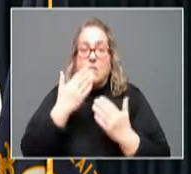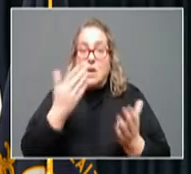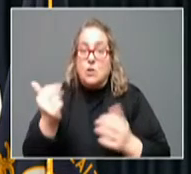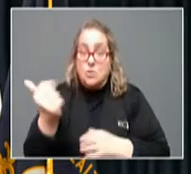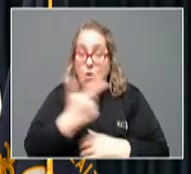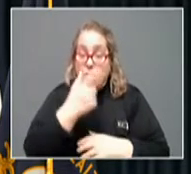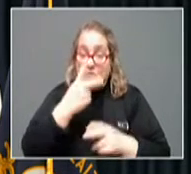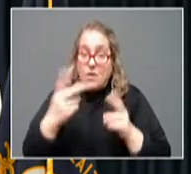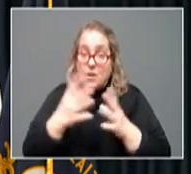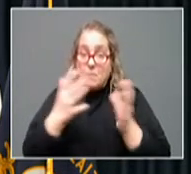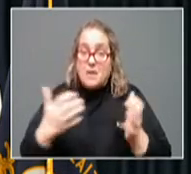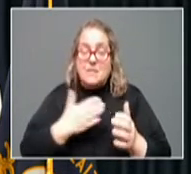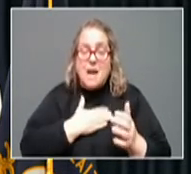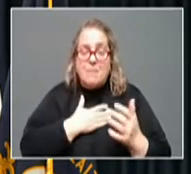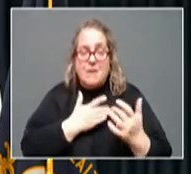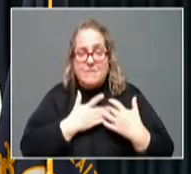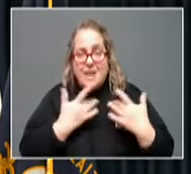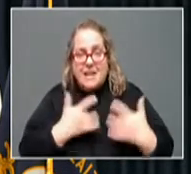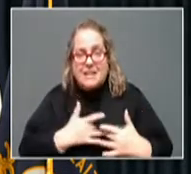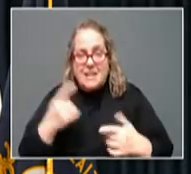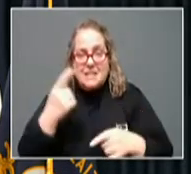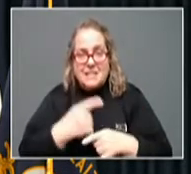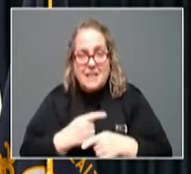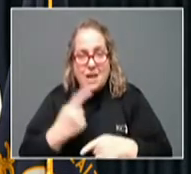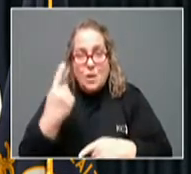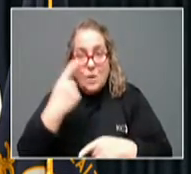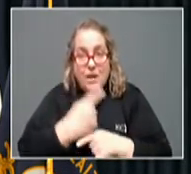valentine's Day and one day early. Happy birthday to doctors.